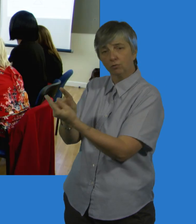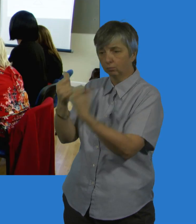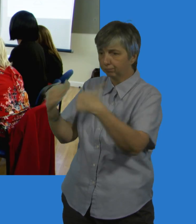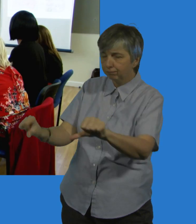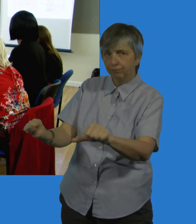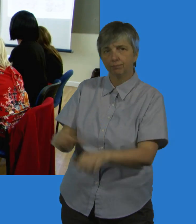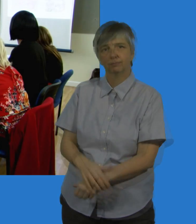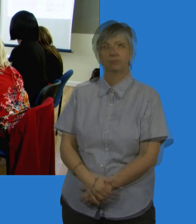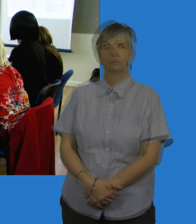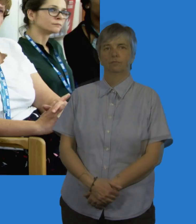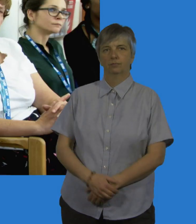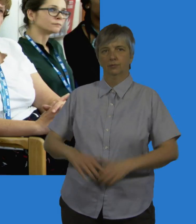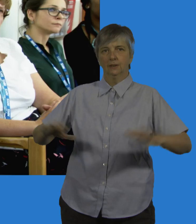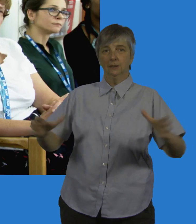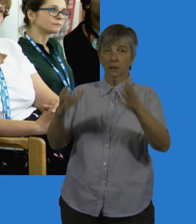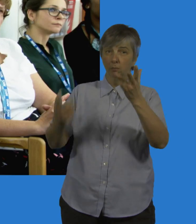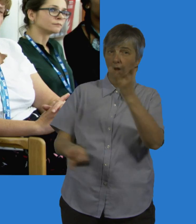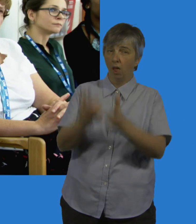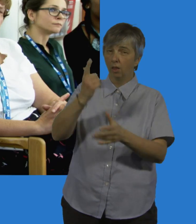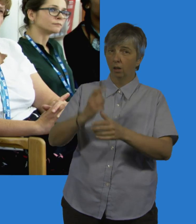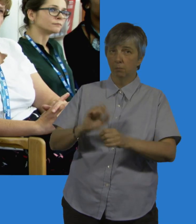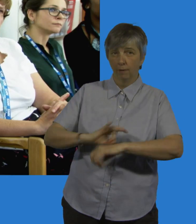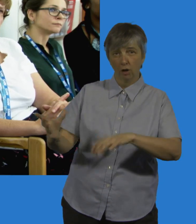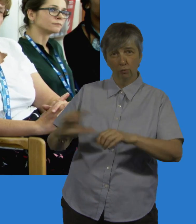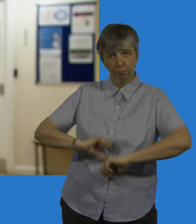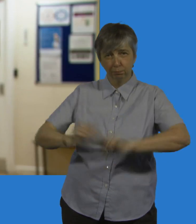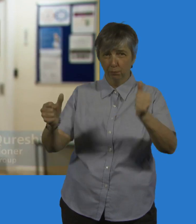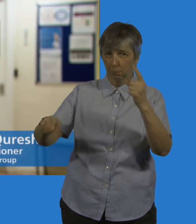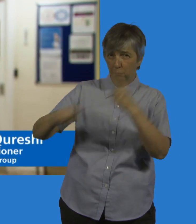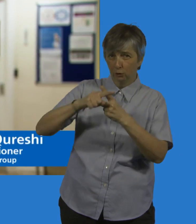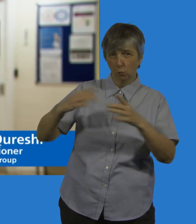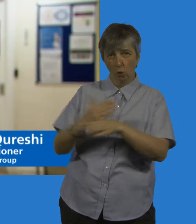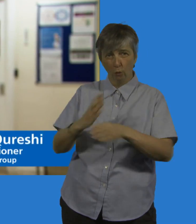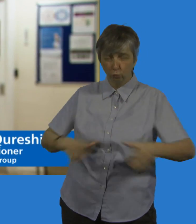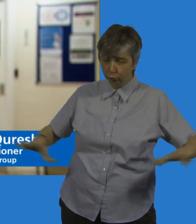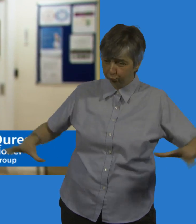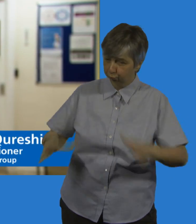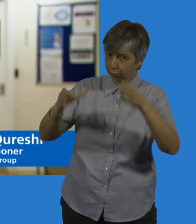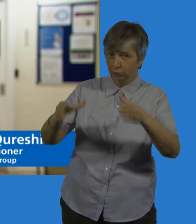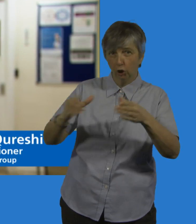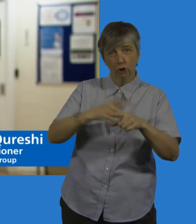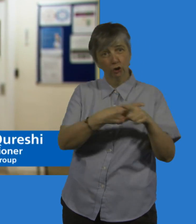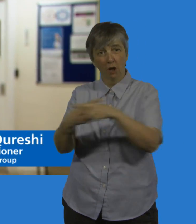Dr Umair Quereshi: I guess the biggest advantage is being able to tap into other people’s skillset. We can work with them to ultimately to provide